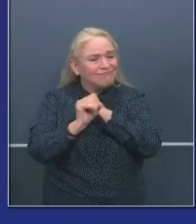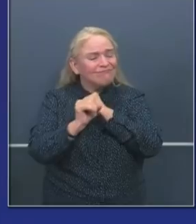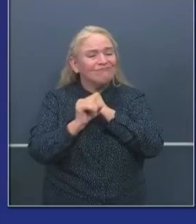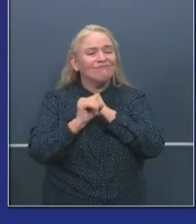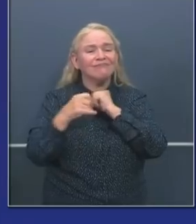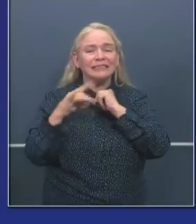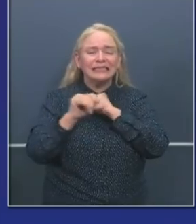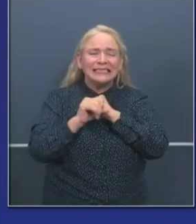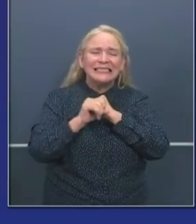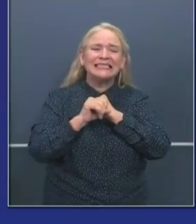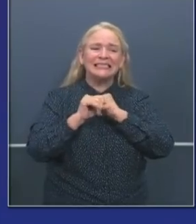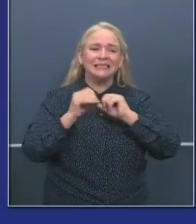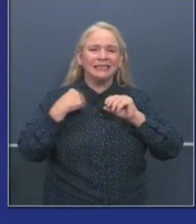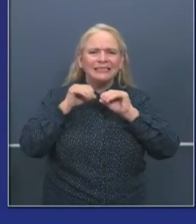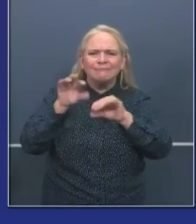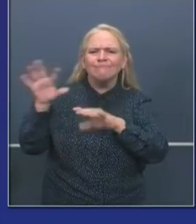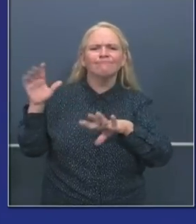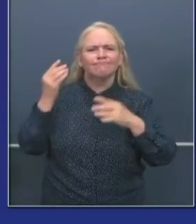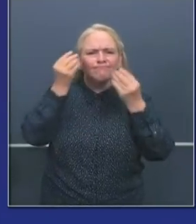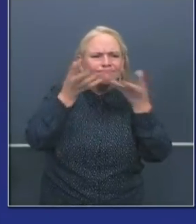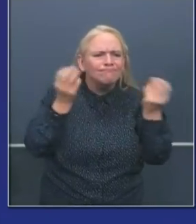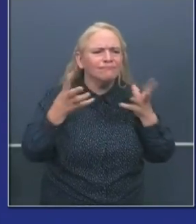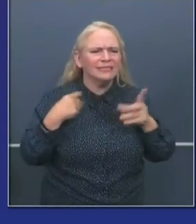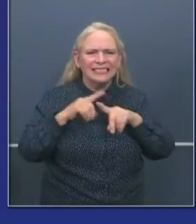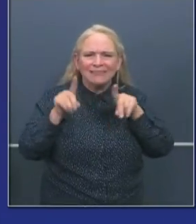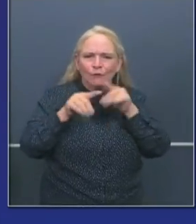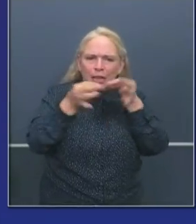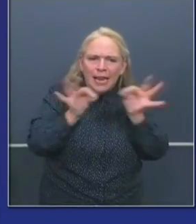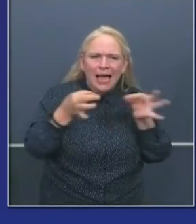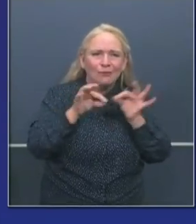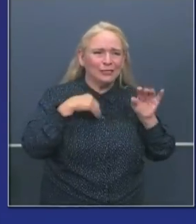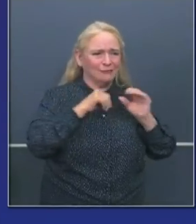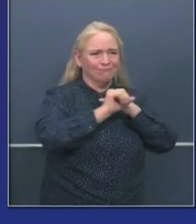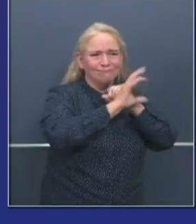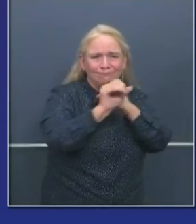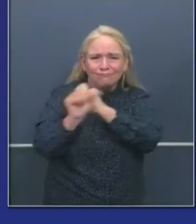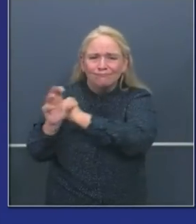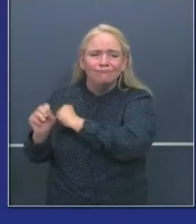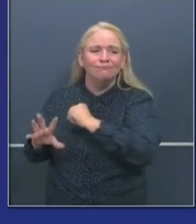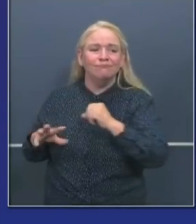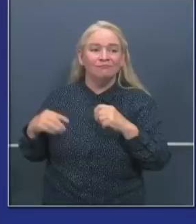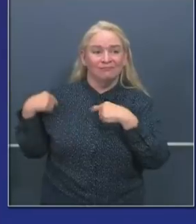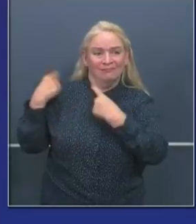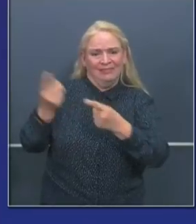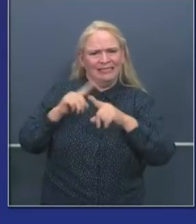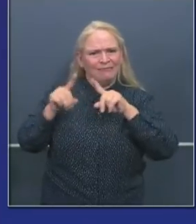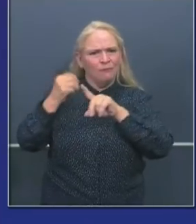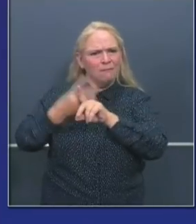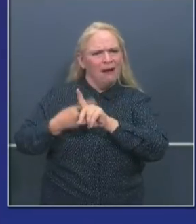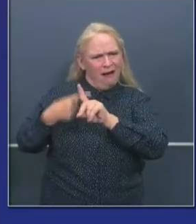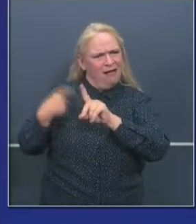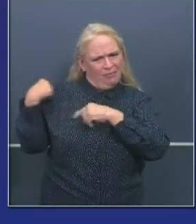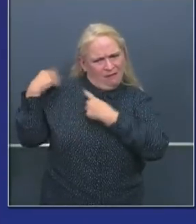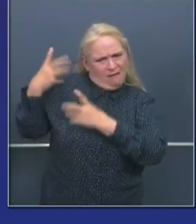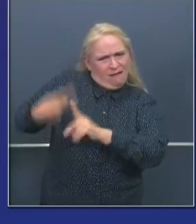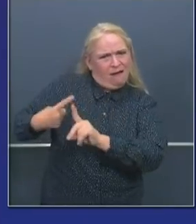PARTY AND TWO REPRESENTING THE DEMOCRATIC PARTY. THIS IS NOT A POLITICAL ISSUE.